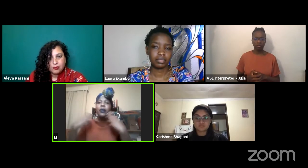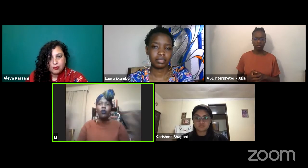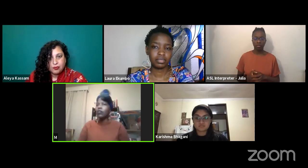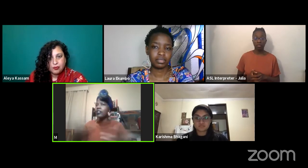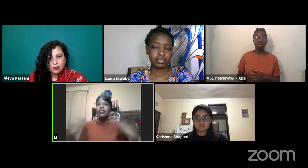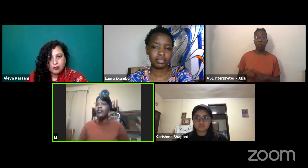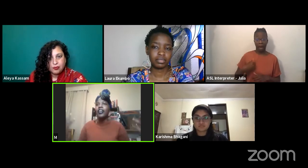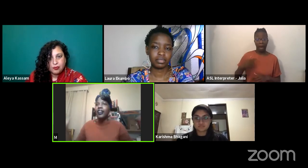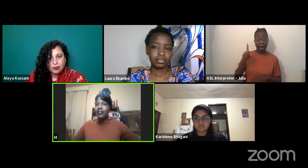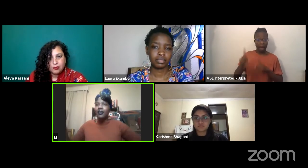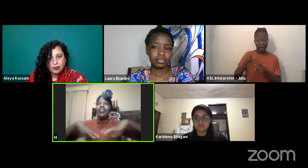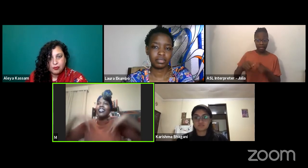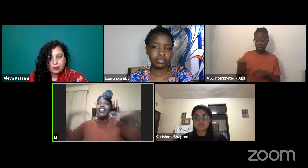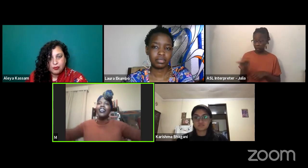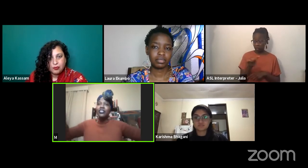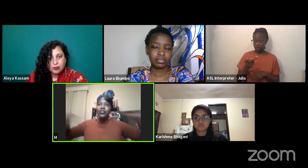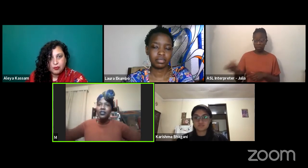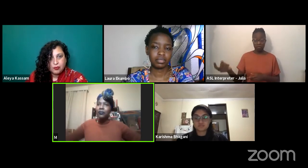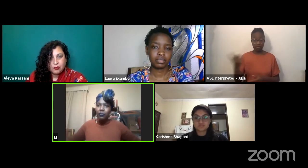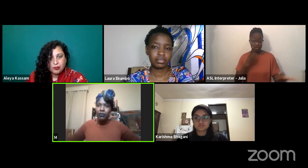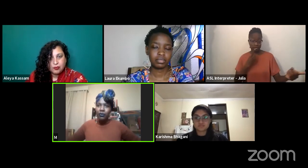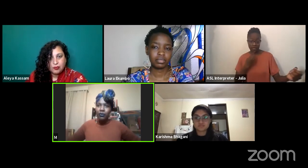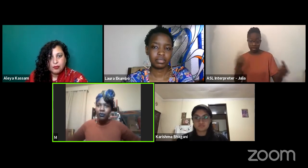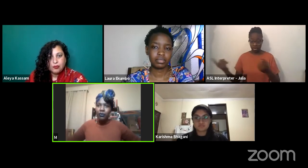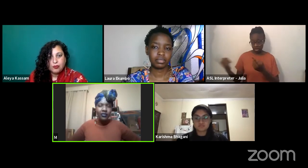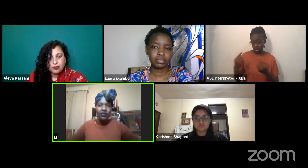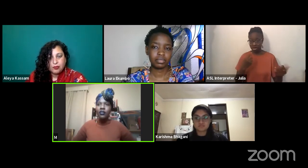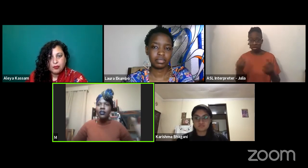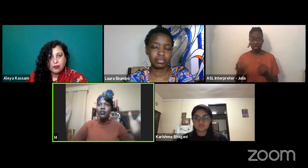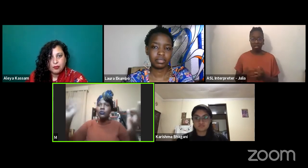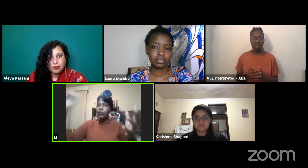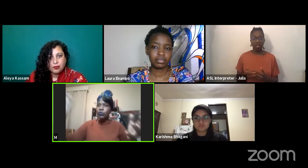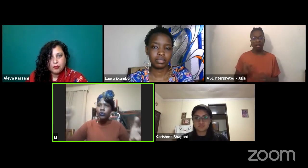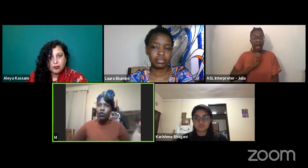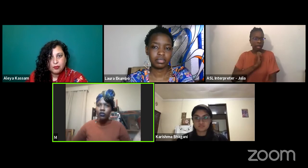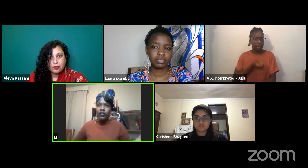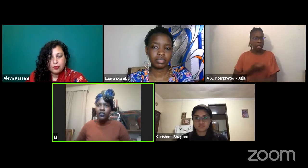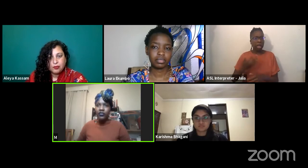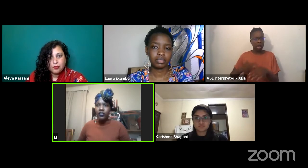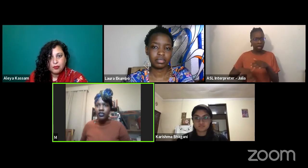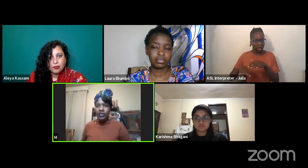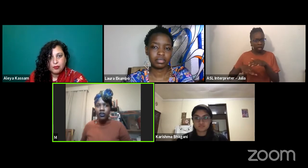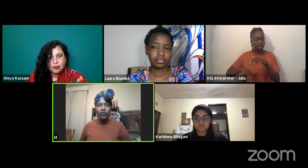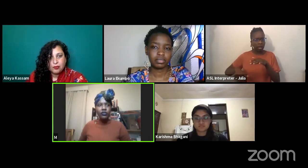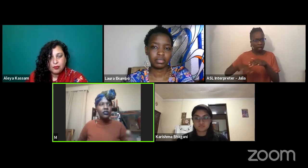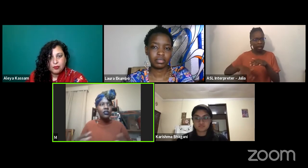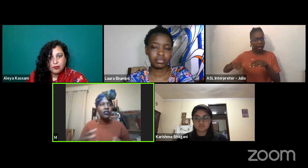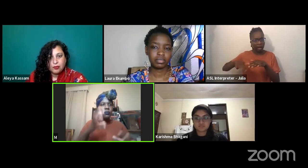But I honestly feel like the energy was something beyond all of us. 'Cause you wrote all of these different things down,